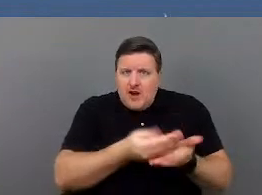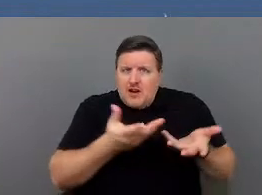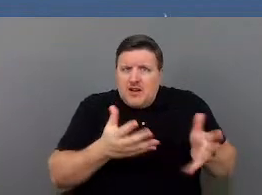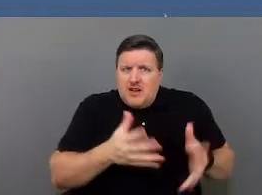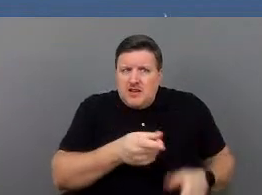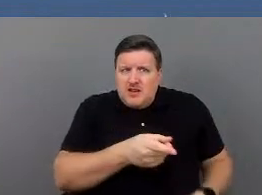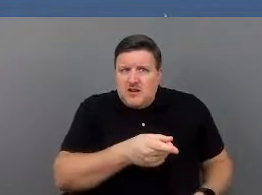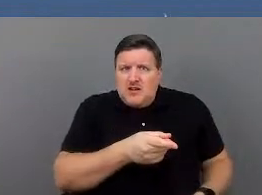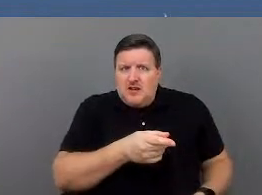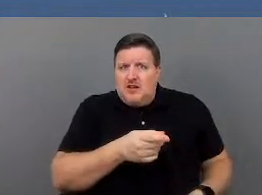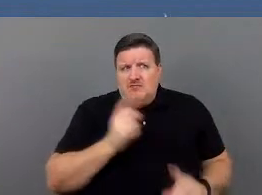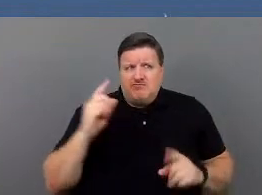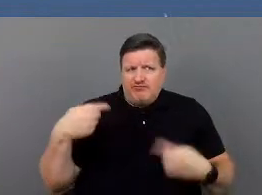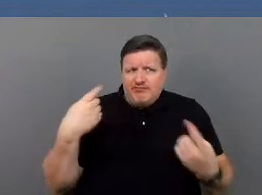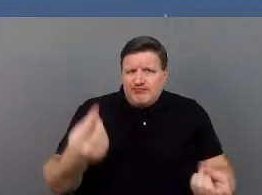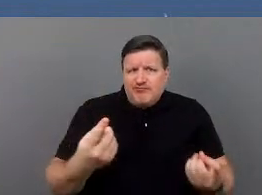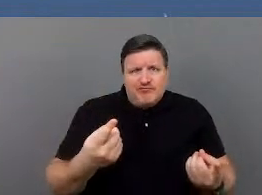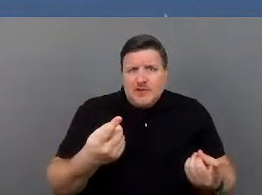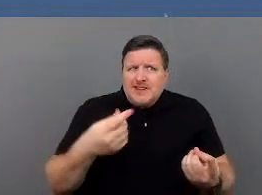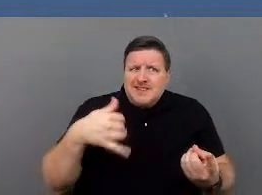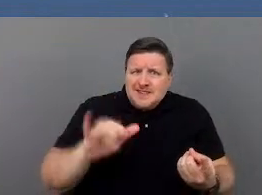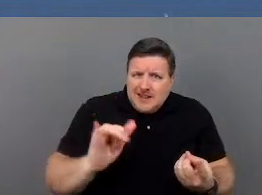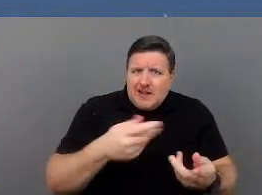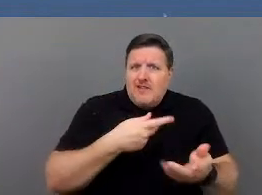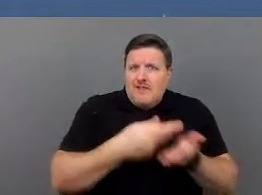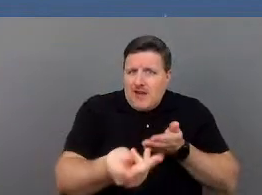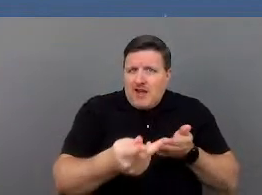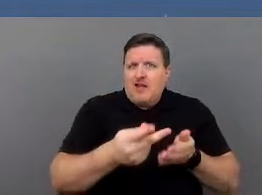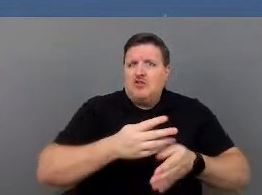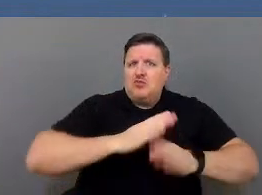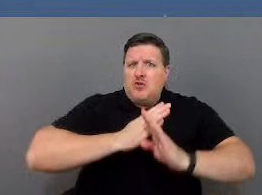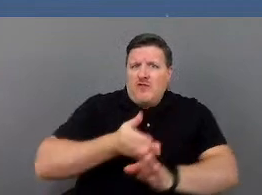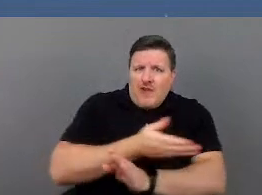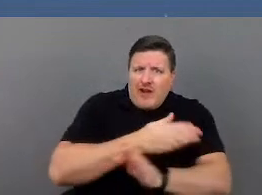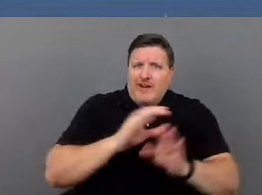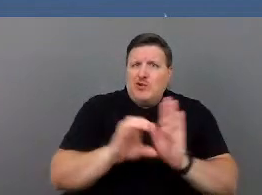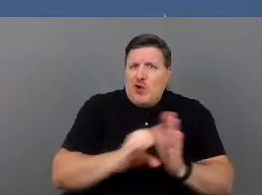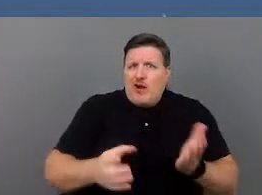AND HAS LONG BEEN FAILING TO PREVENT CRIME, FAILING TO ADEQUATELY INVESTIGATE CRIMES ALREADY COMMITTED, FAILING